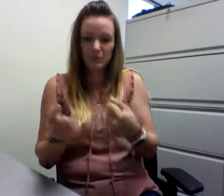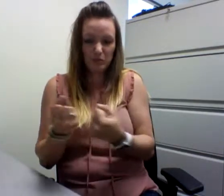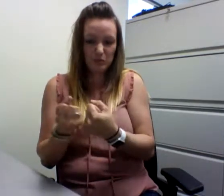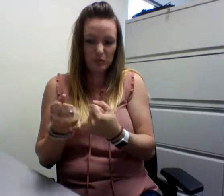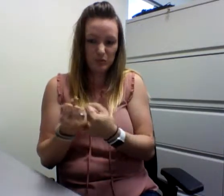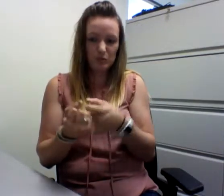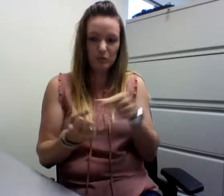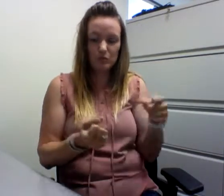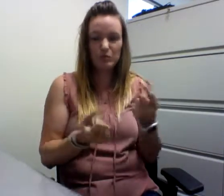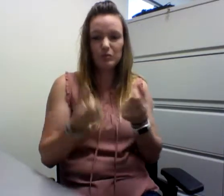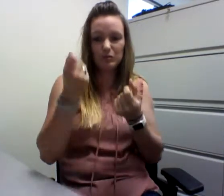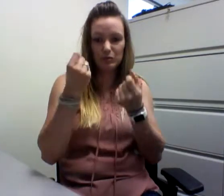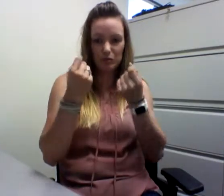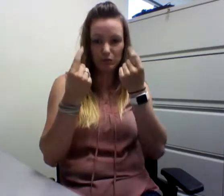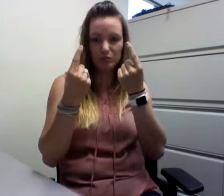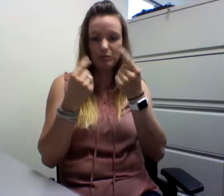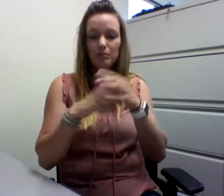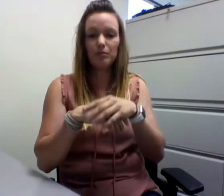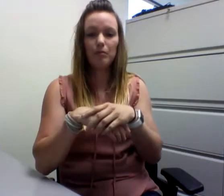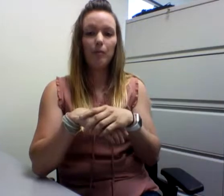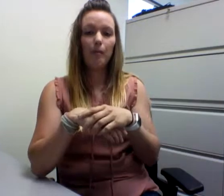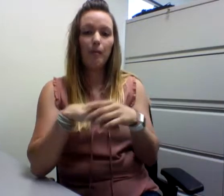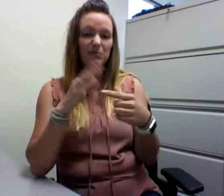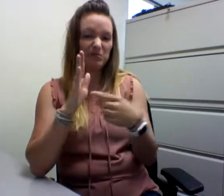help to support them and help them be understood